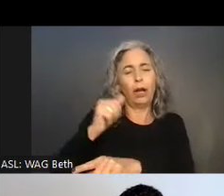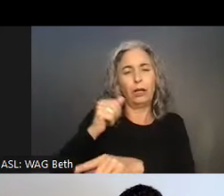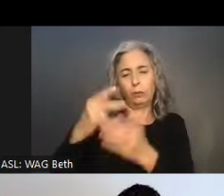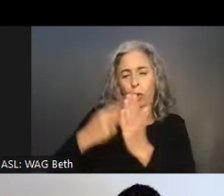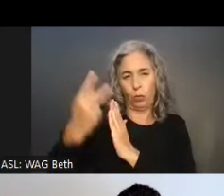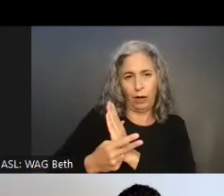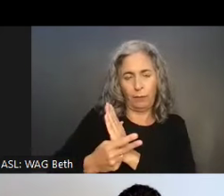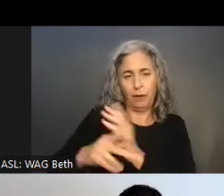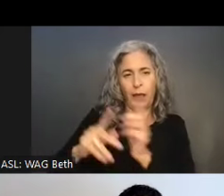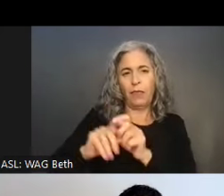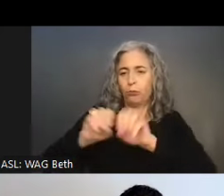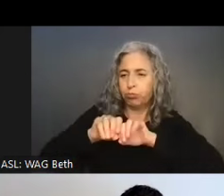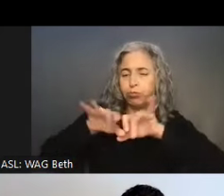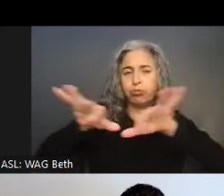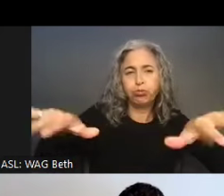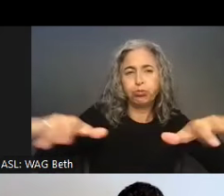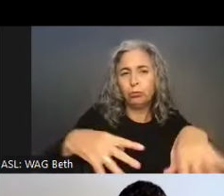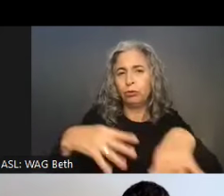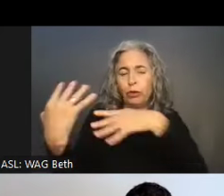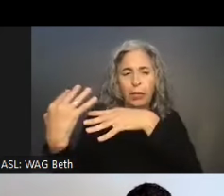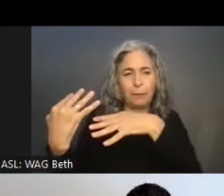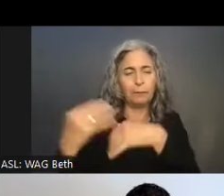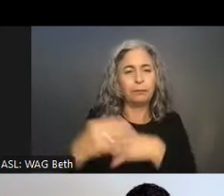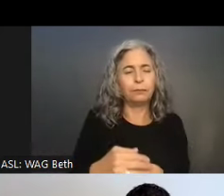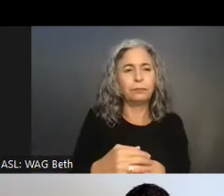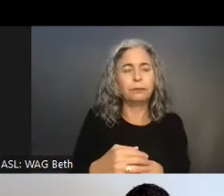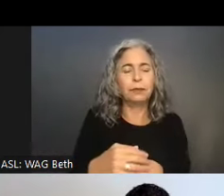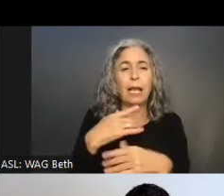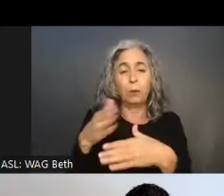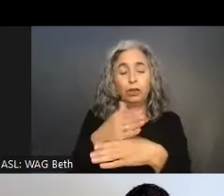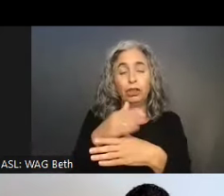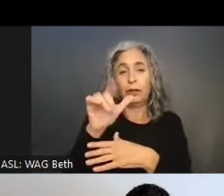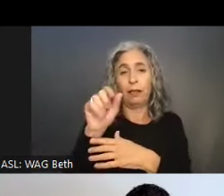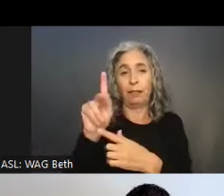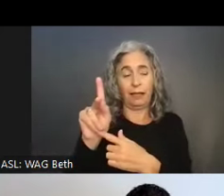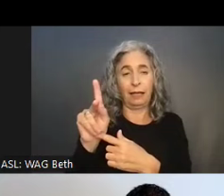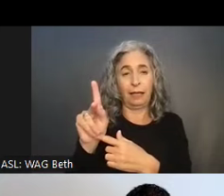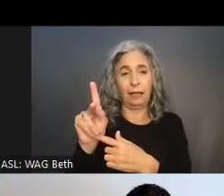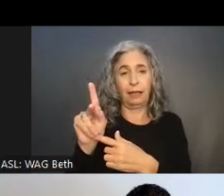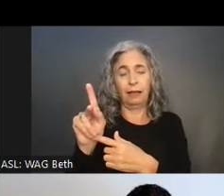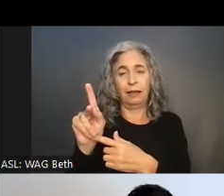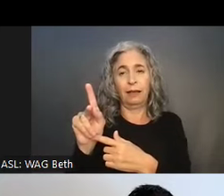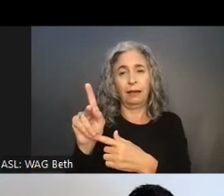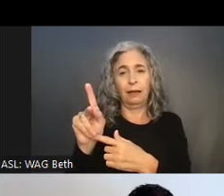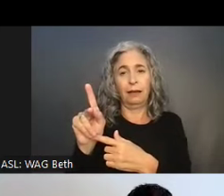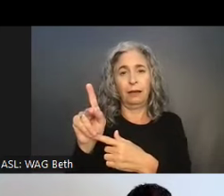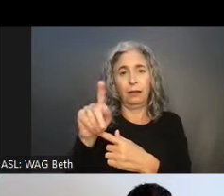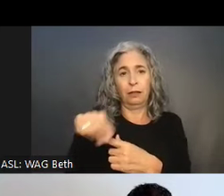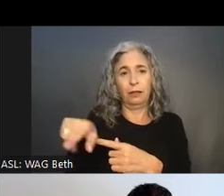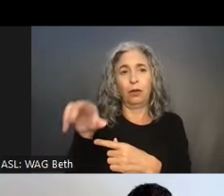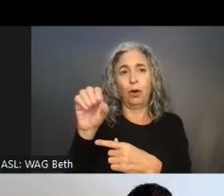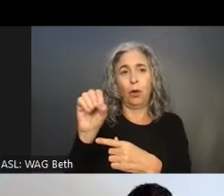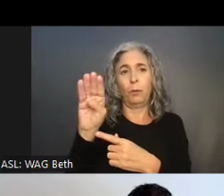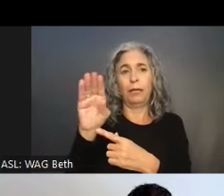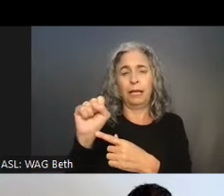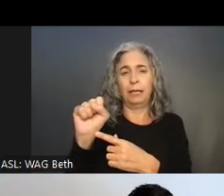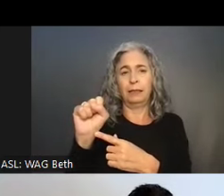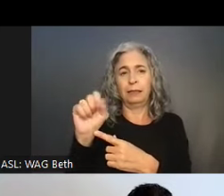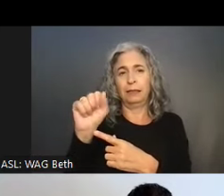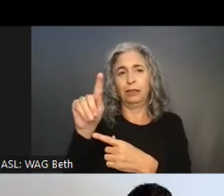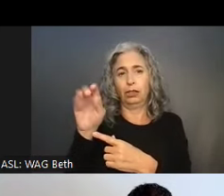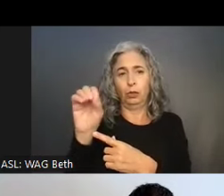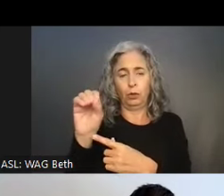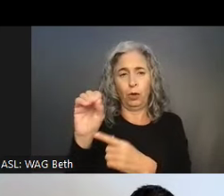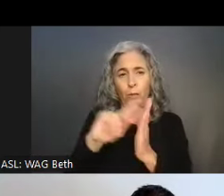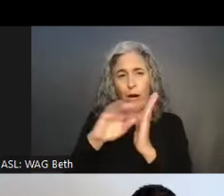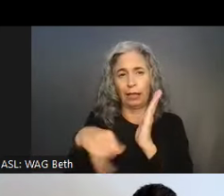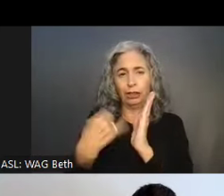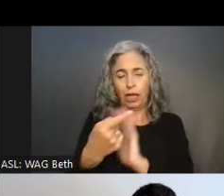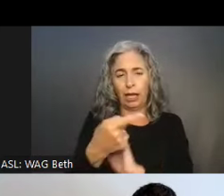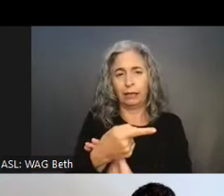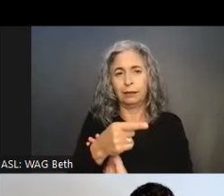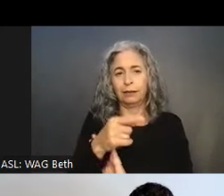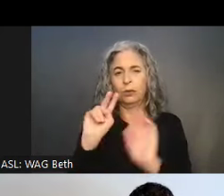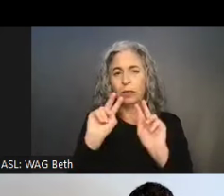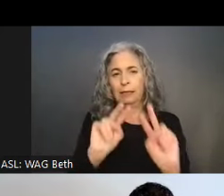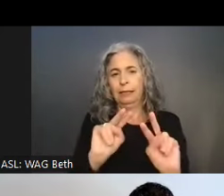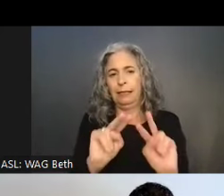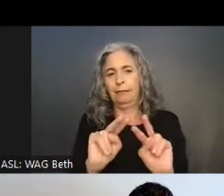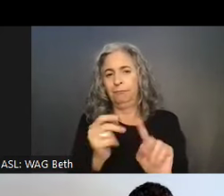it to a livestream destination. I'm going to share a link to the OBS studio project site. In just a